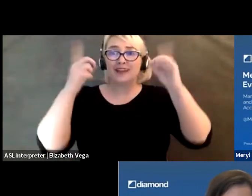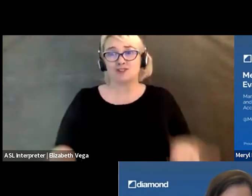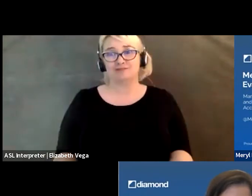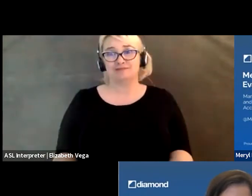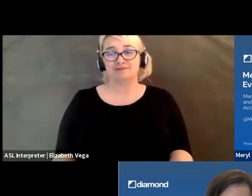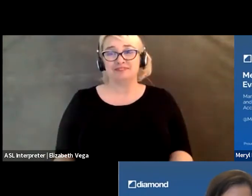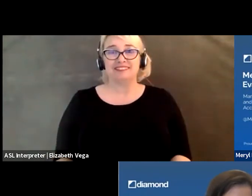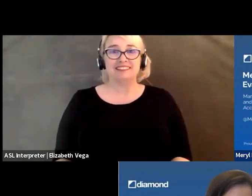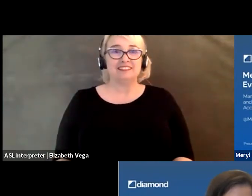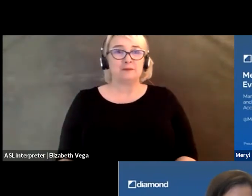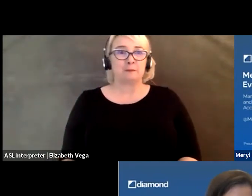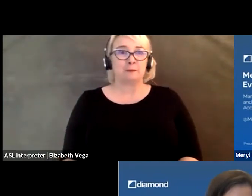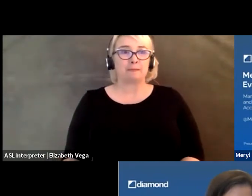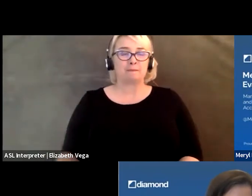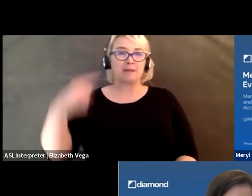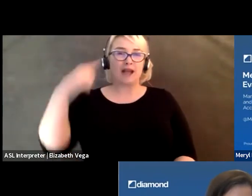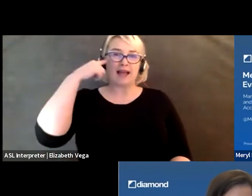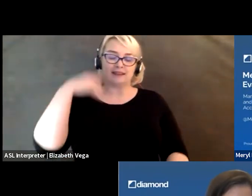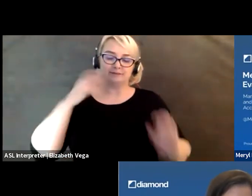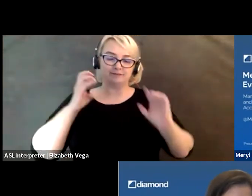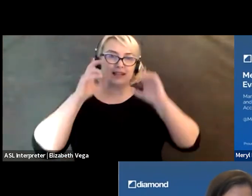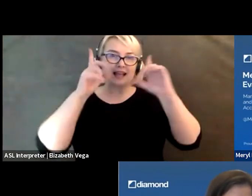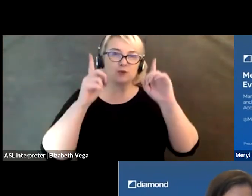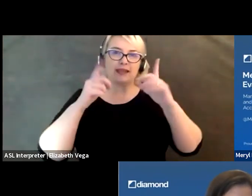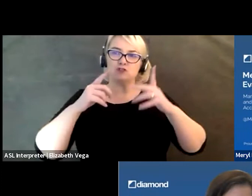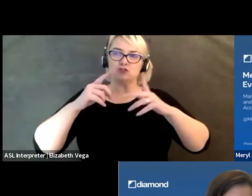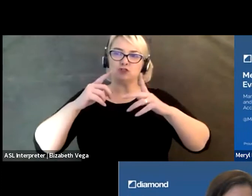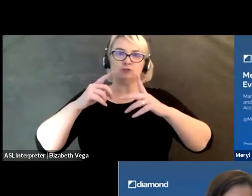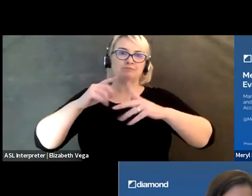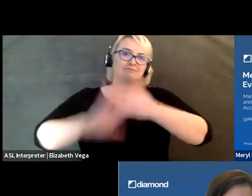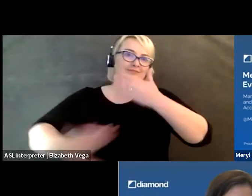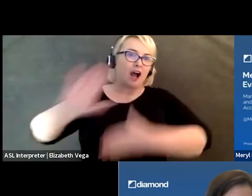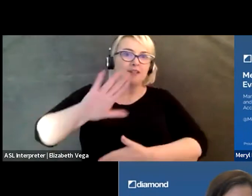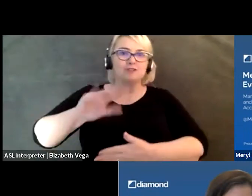I think educational institutions, colleges and universities particularly,